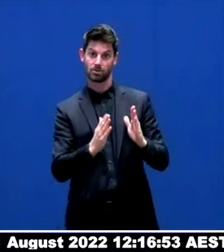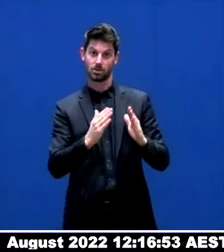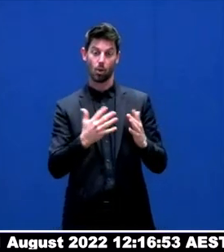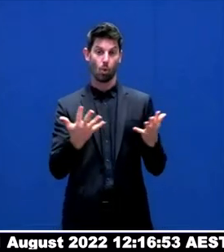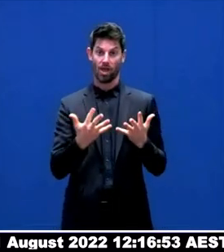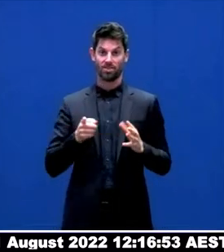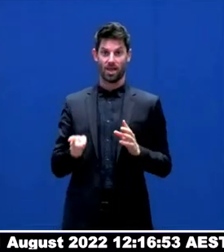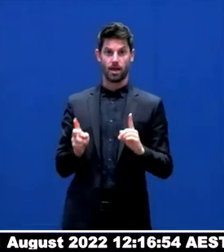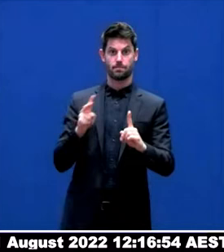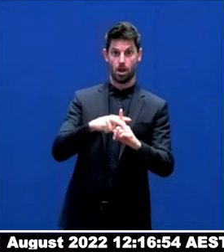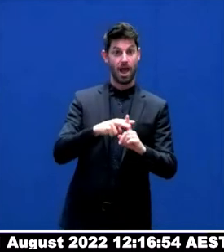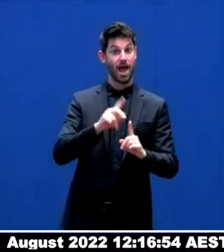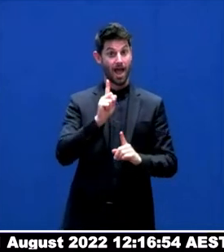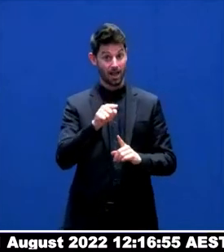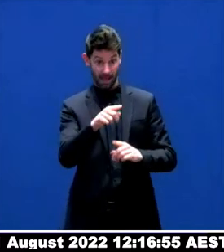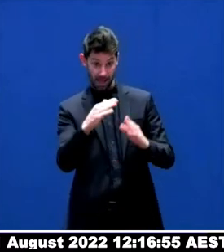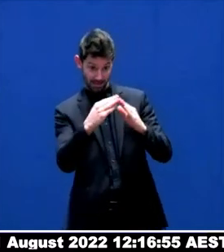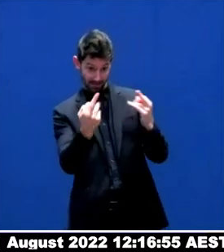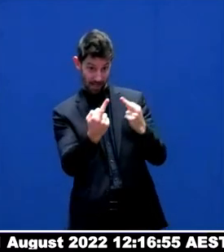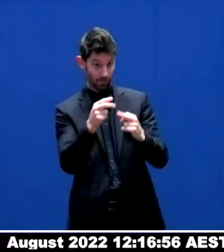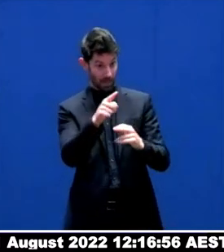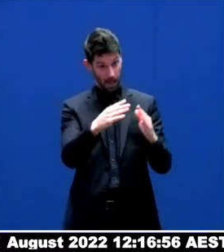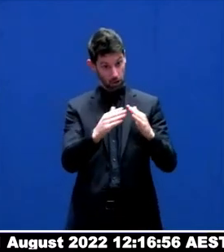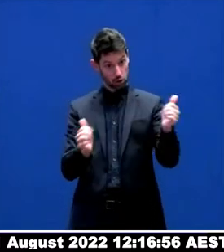also the suitability for the applicant. Okay.